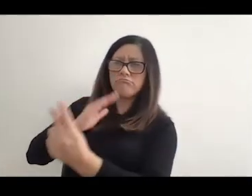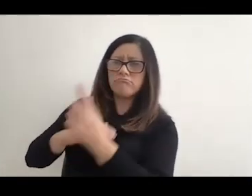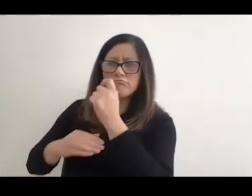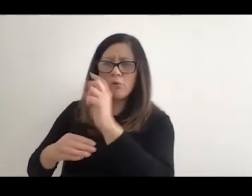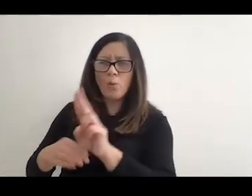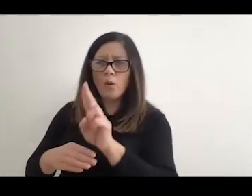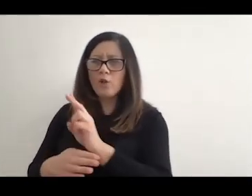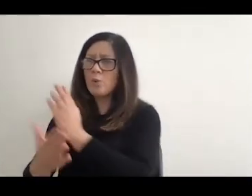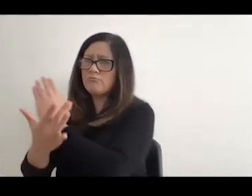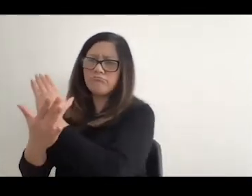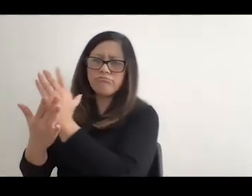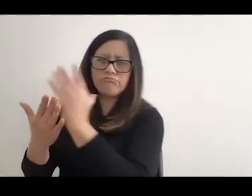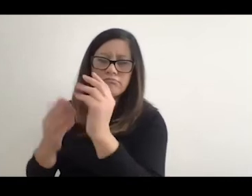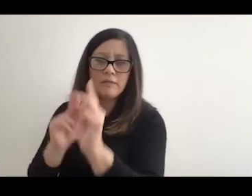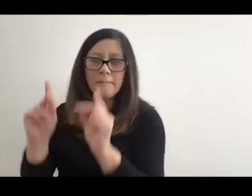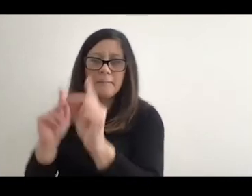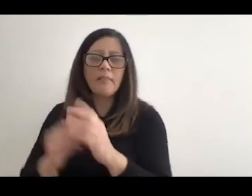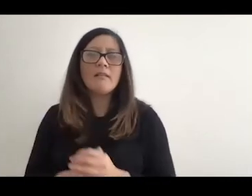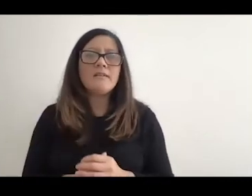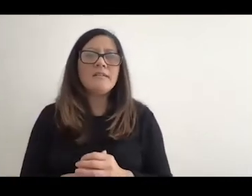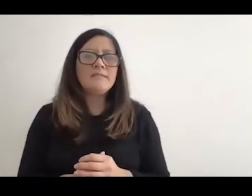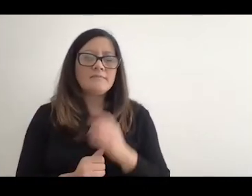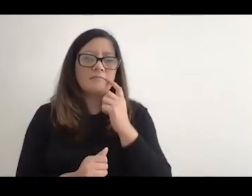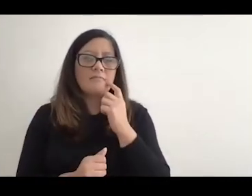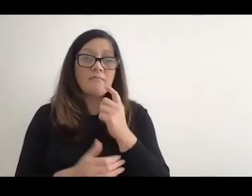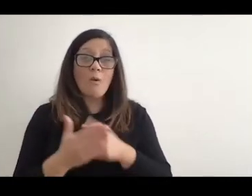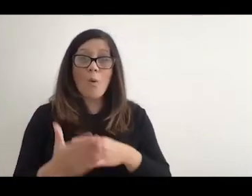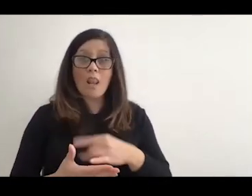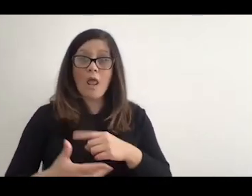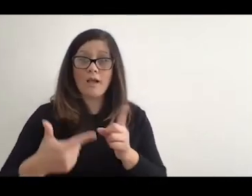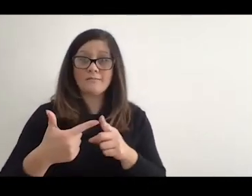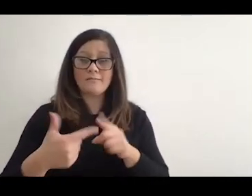Obviously spectrum. So the thing that I like about this